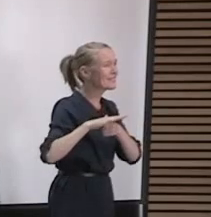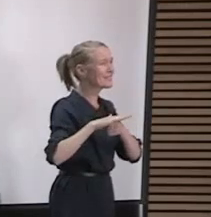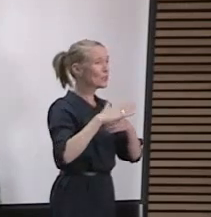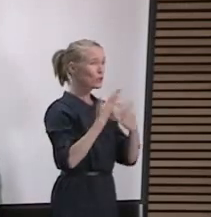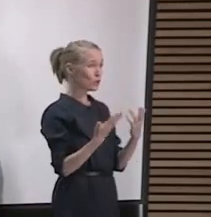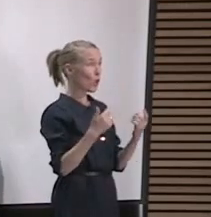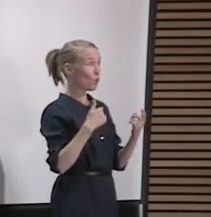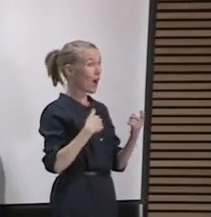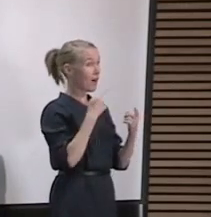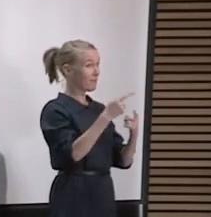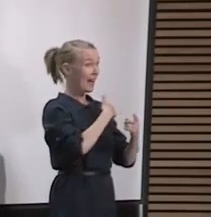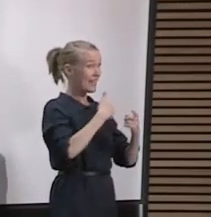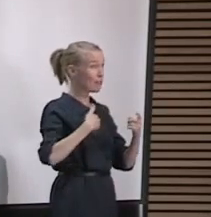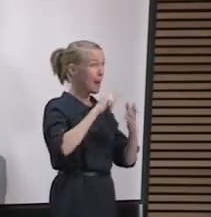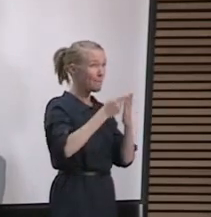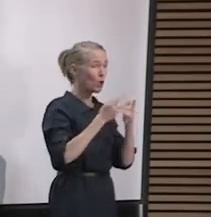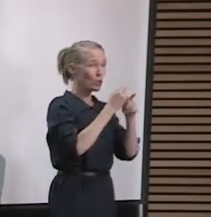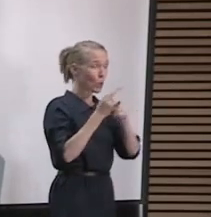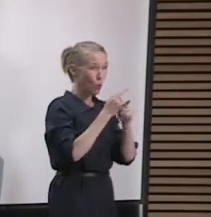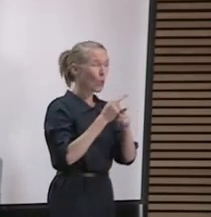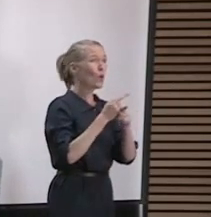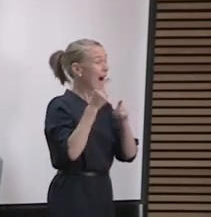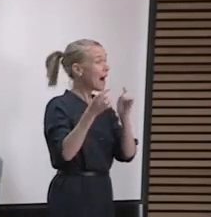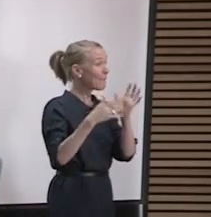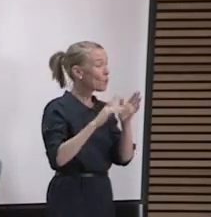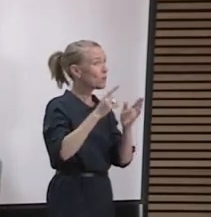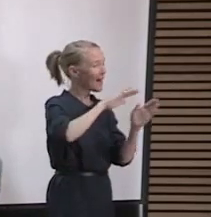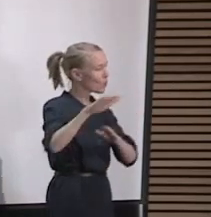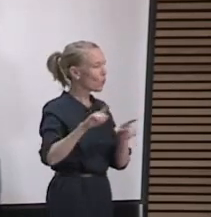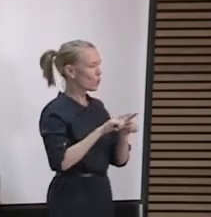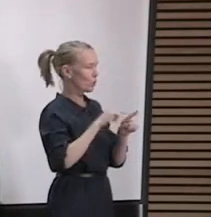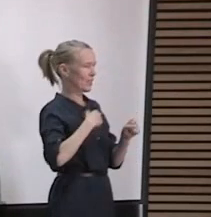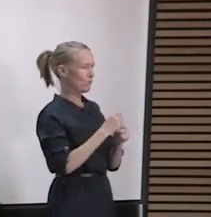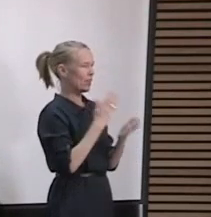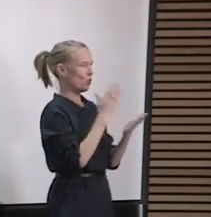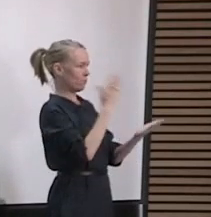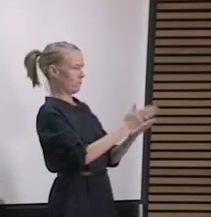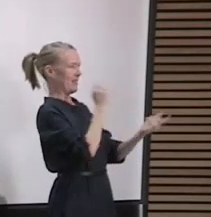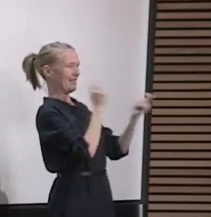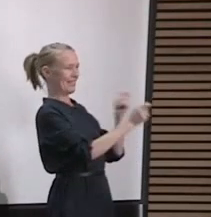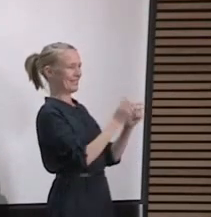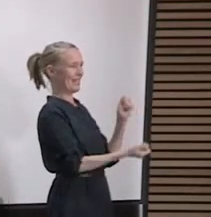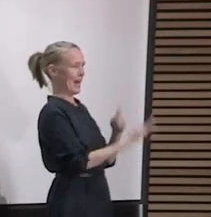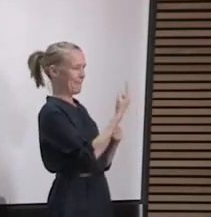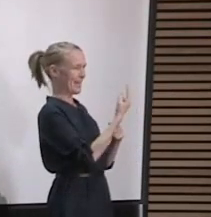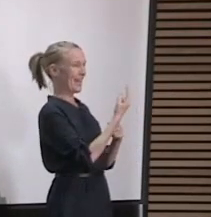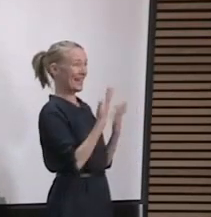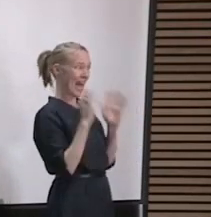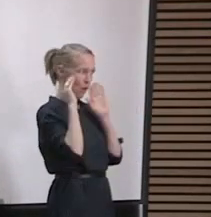of that can be a distraction for getting this right on the ground. So we're making sure that we're putting in the systems that can assure both